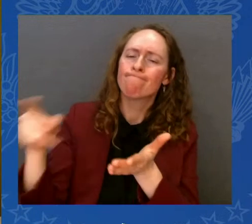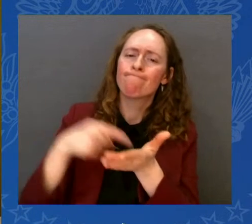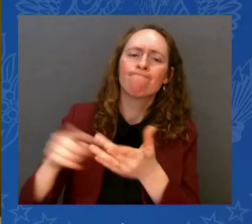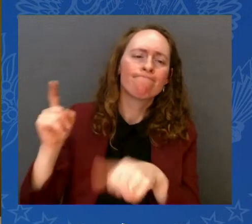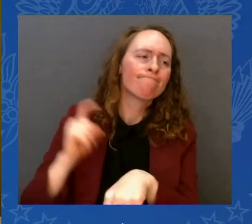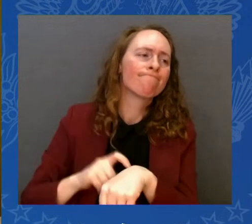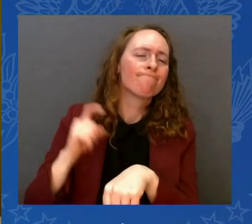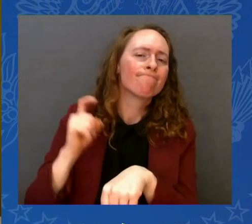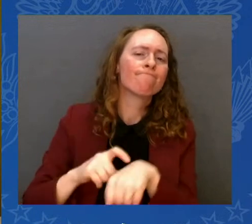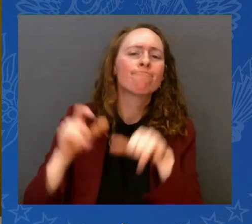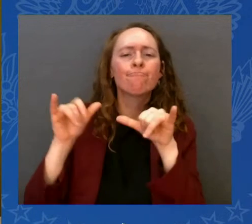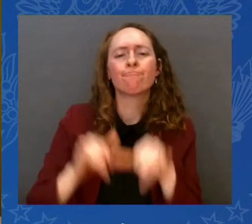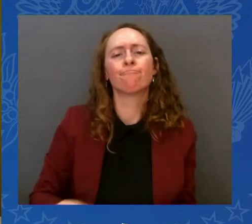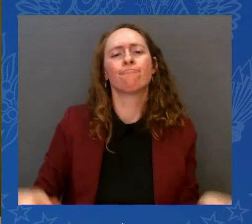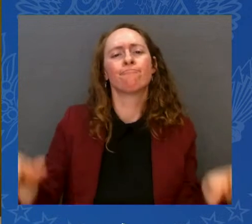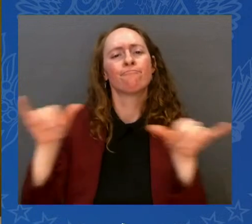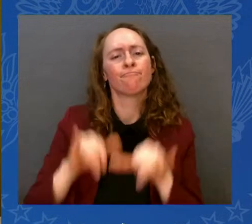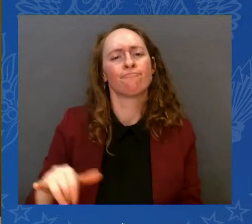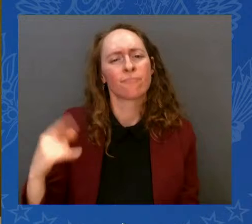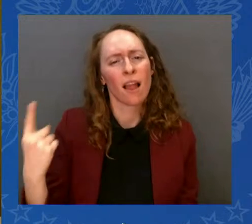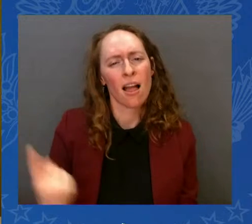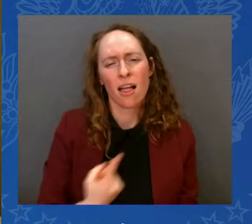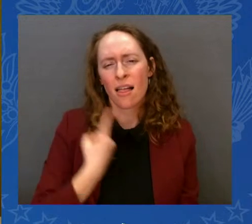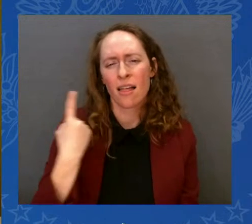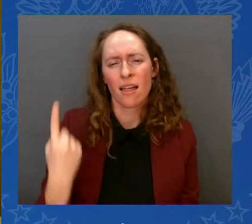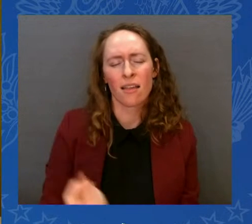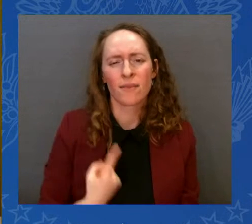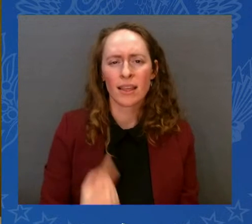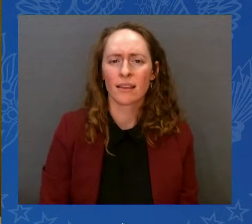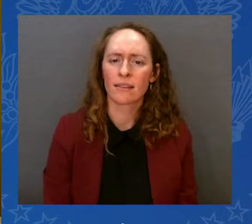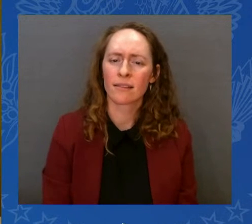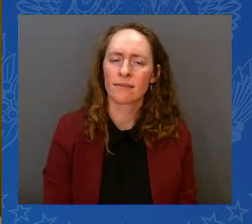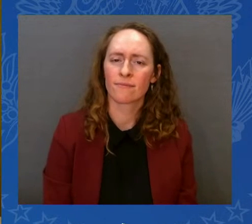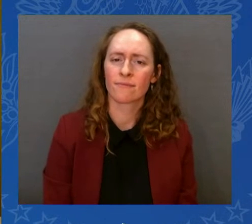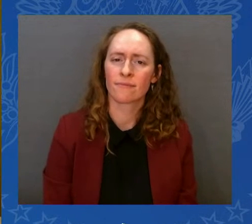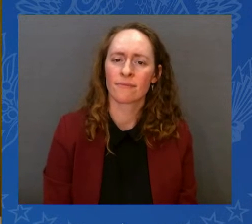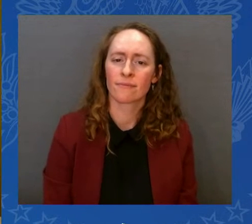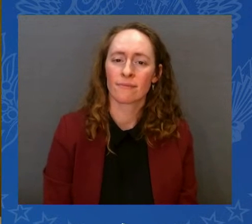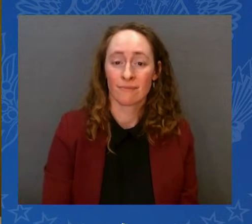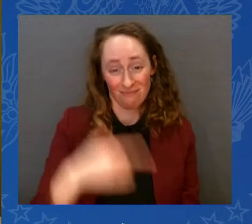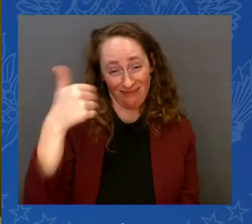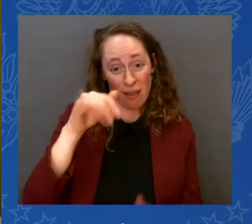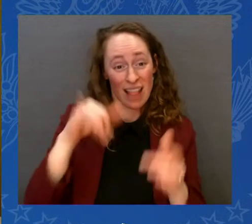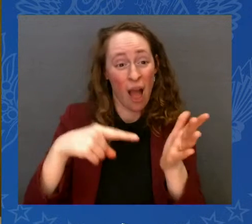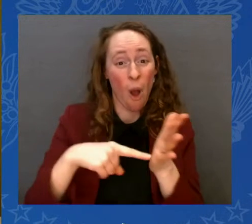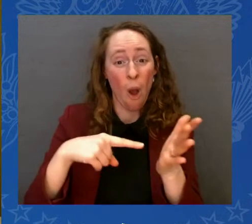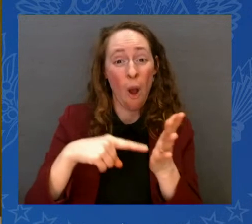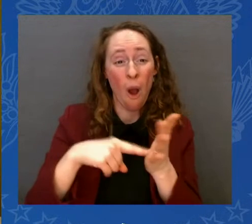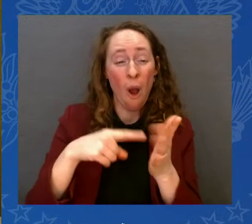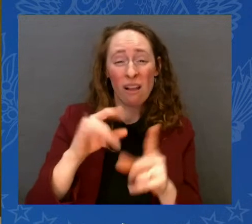it accumulated over 200 years. It's not -- it didn't -- it didn't occur in the last little bit.